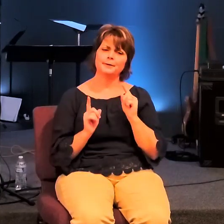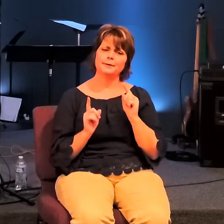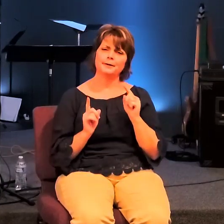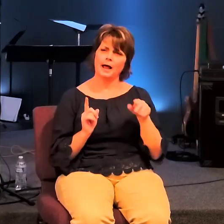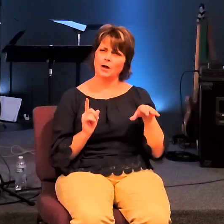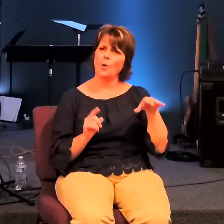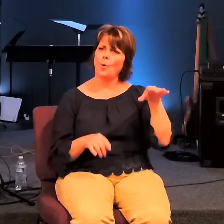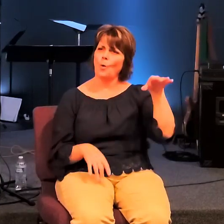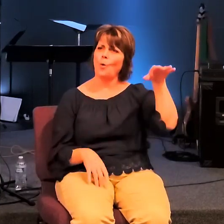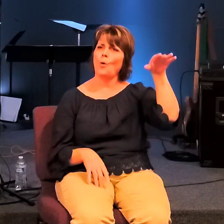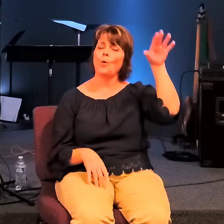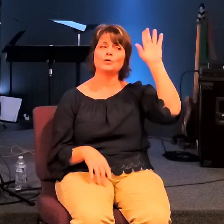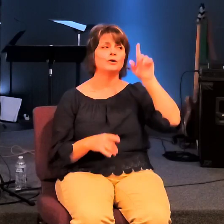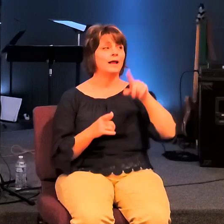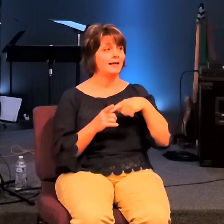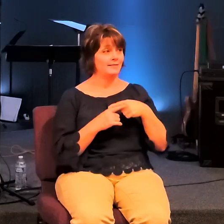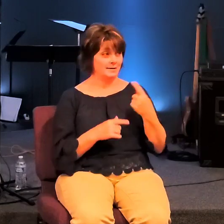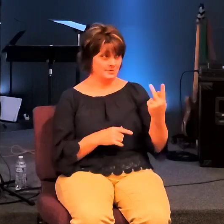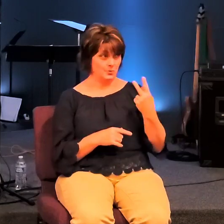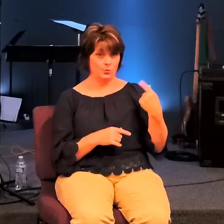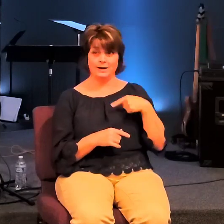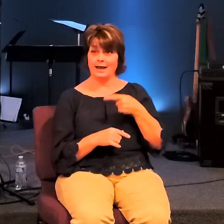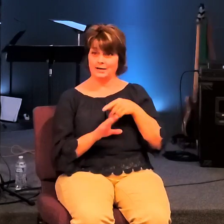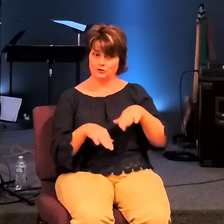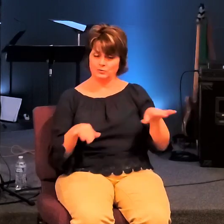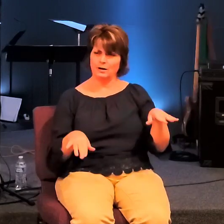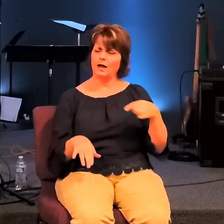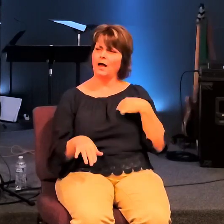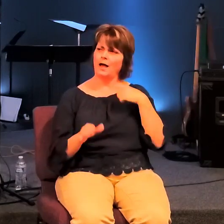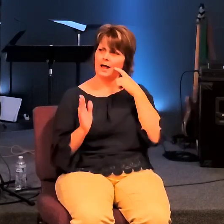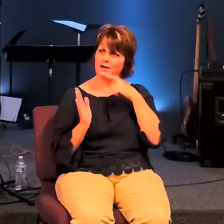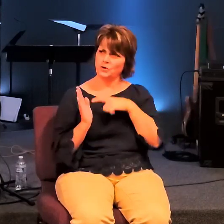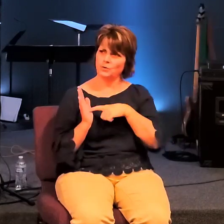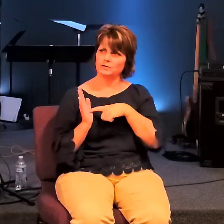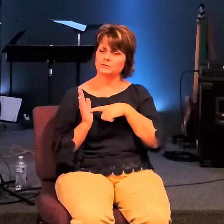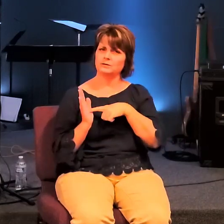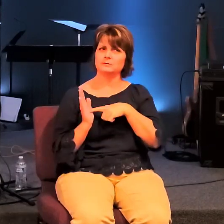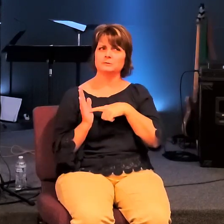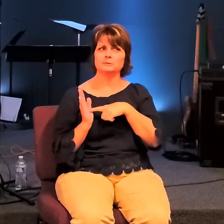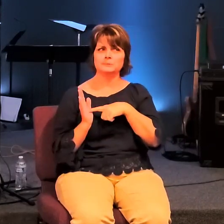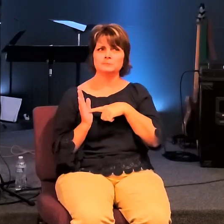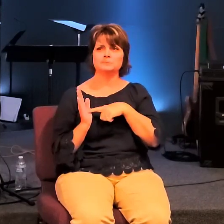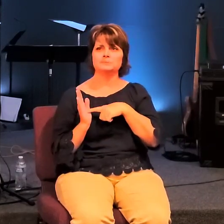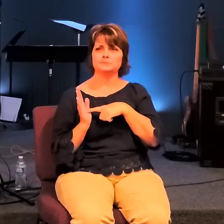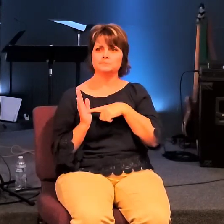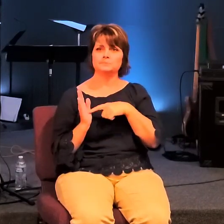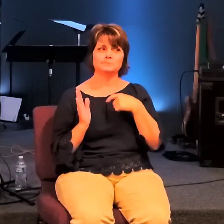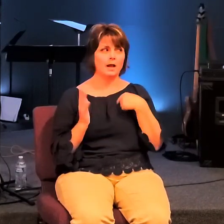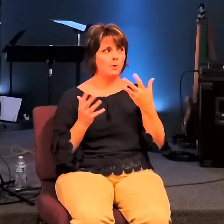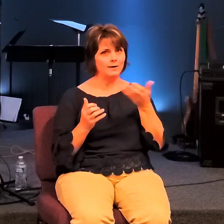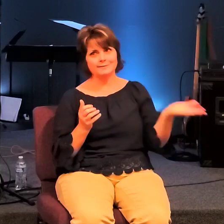as we had kids I started finding myself like I had to go do something now and I wanted